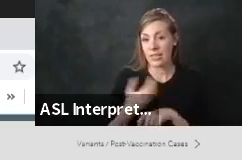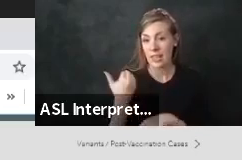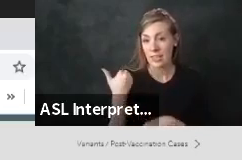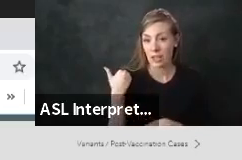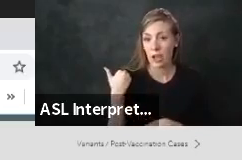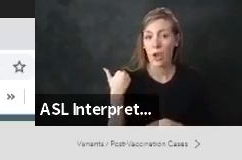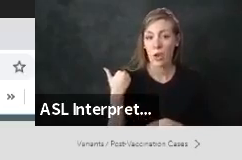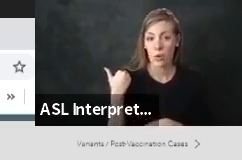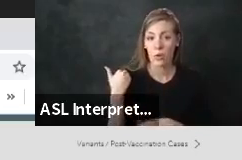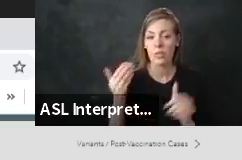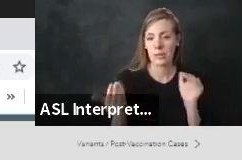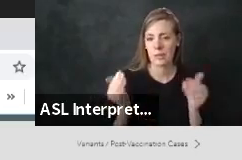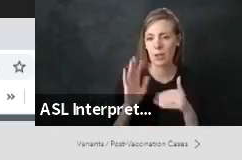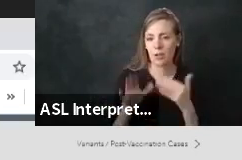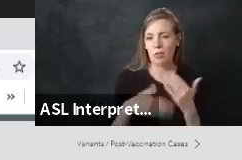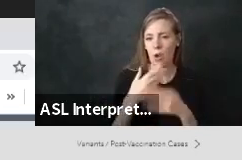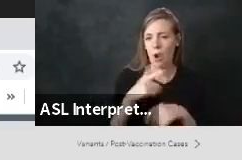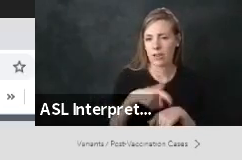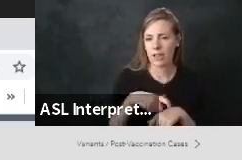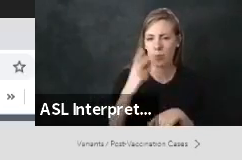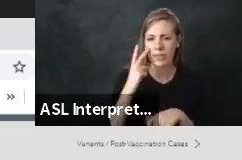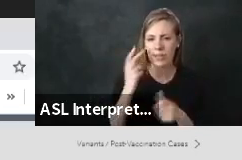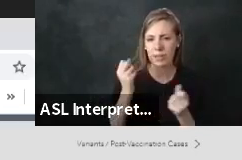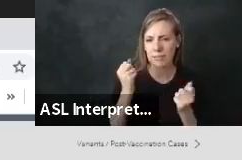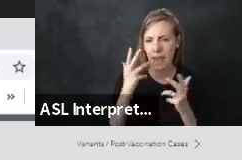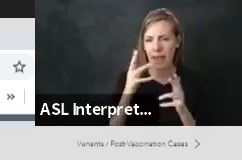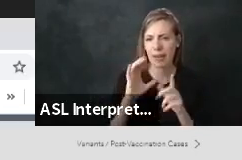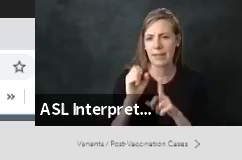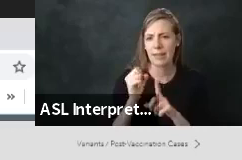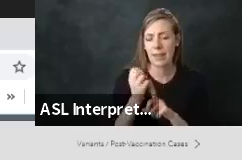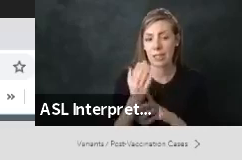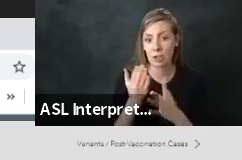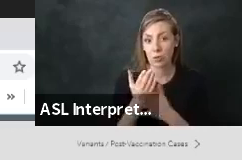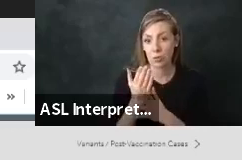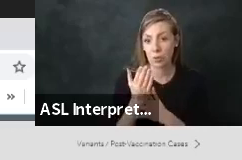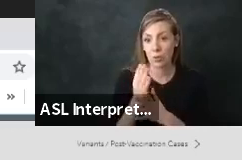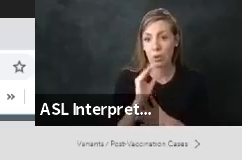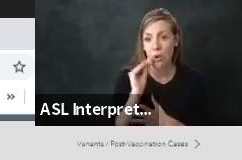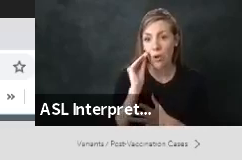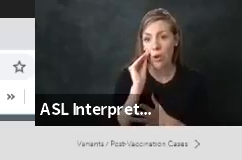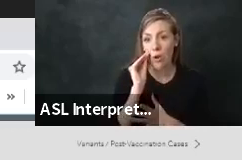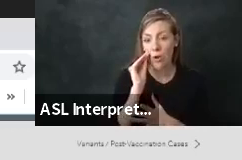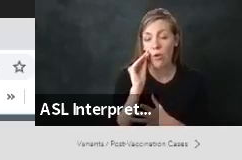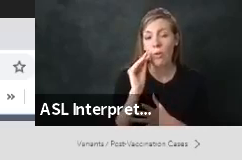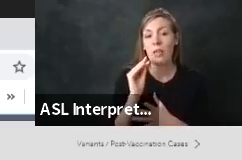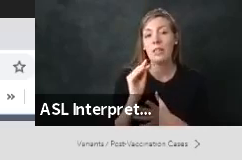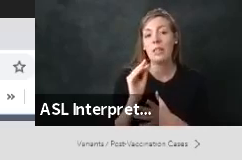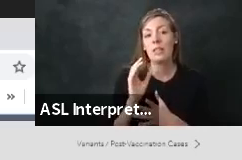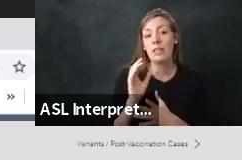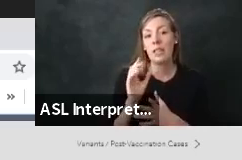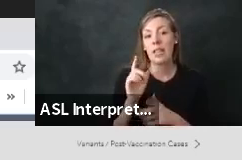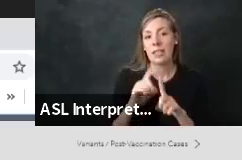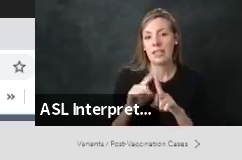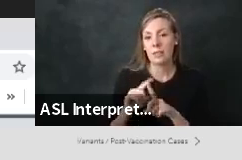We're still seeing a majority of cases through household transmission followed by gathering and work site transmission.